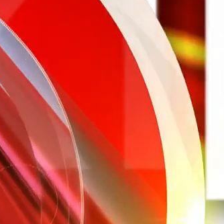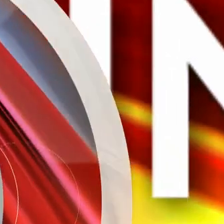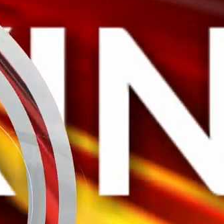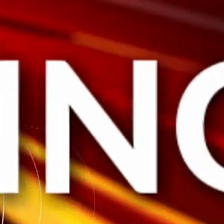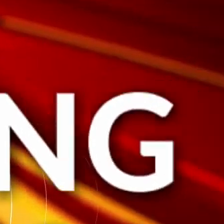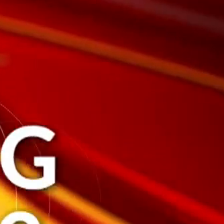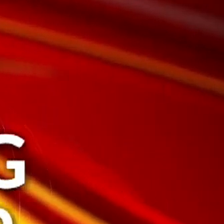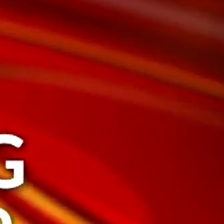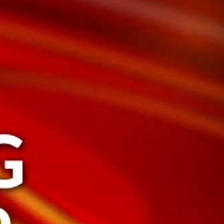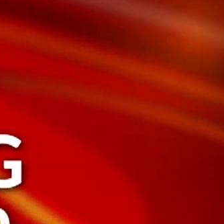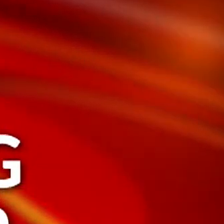as cases surge.